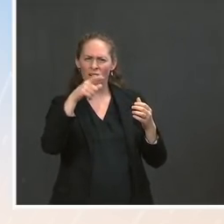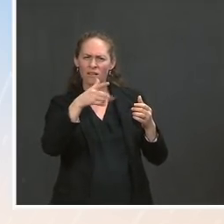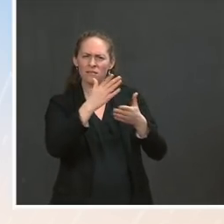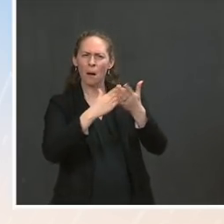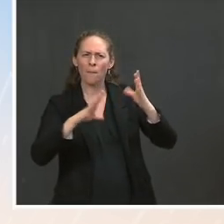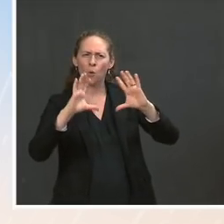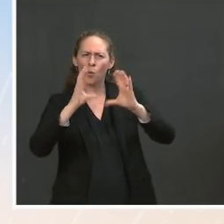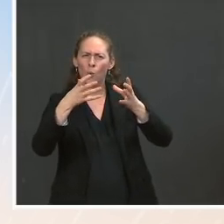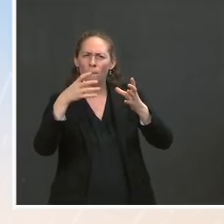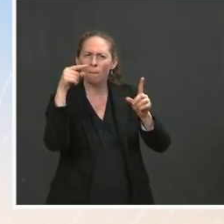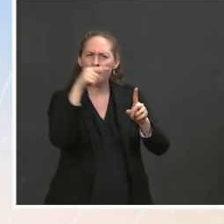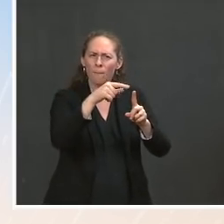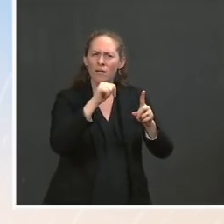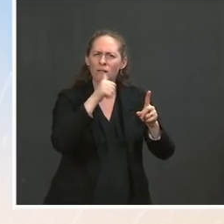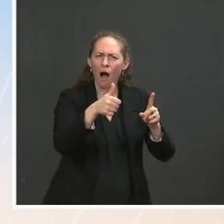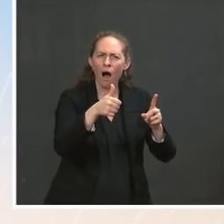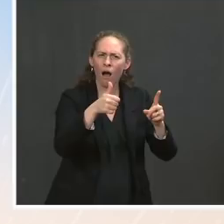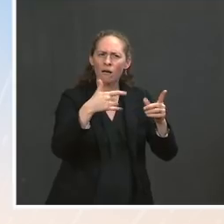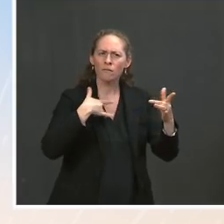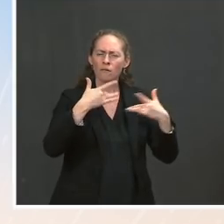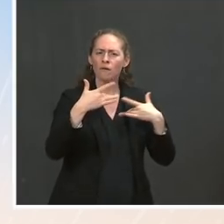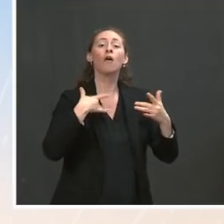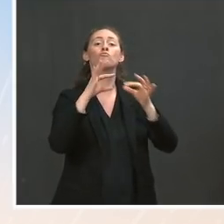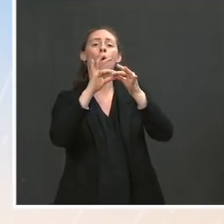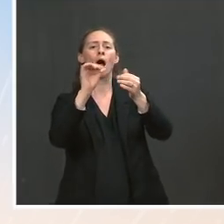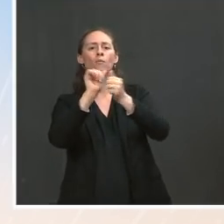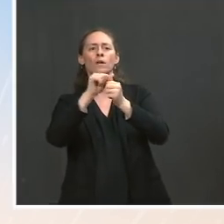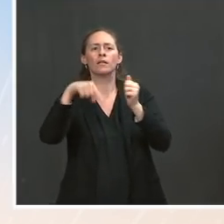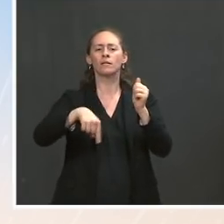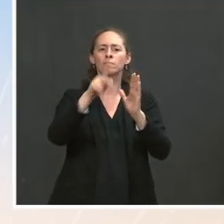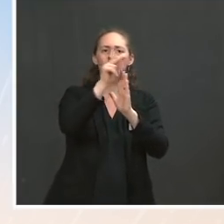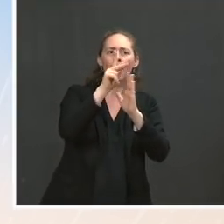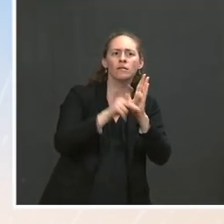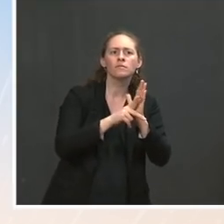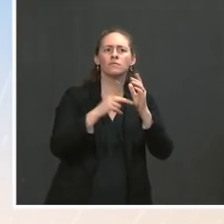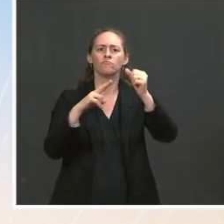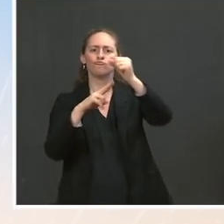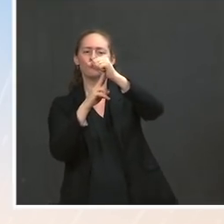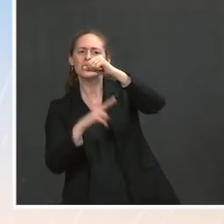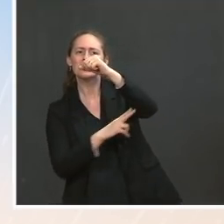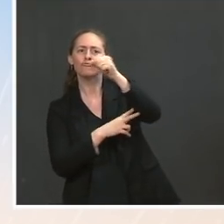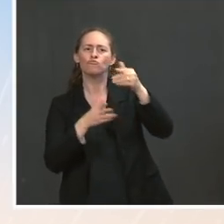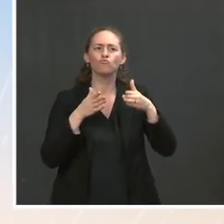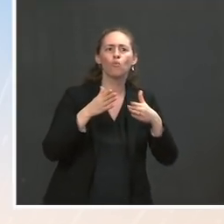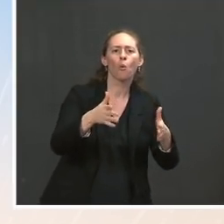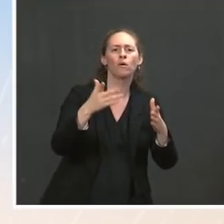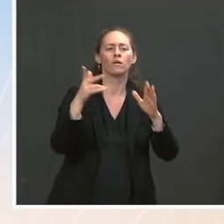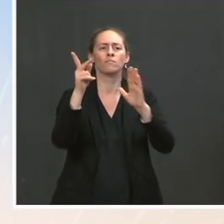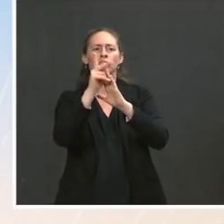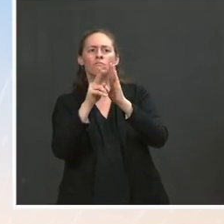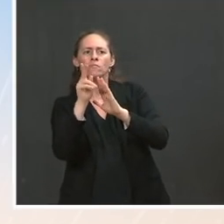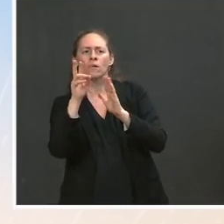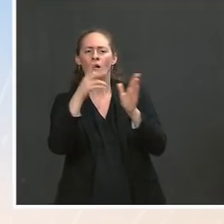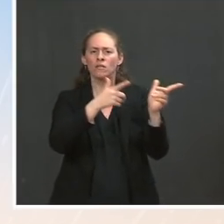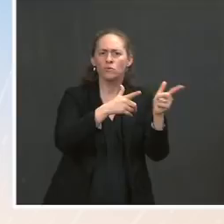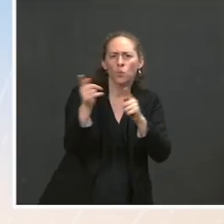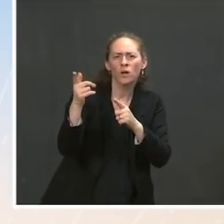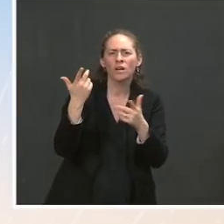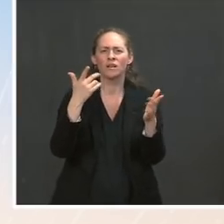What's your response to groups who took that message away from the president's comments yesterday? Ms. Psaki: Well, first, the president understands their frustration and he understands it